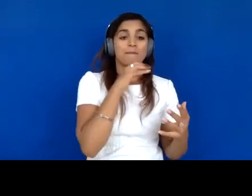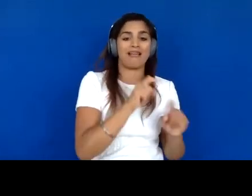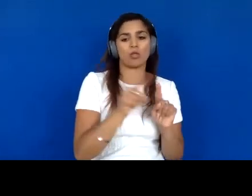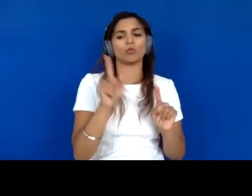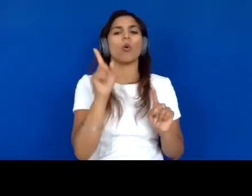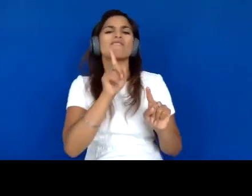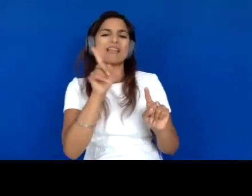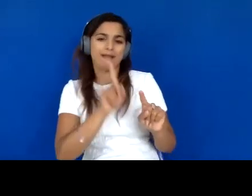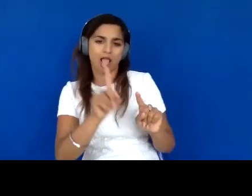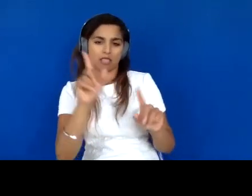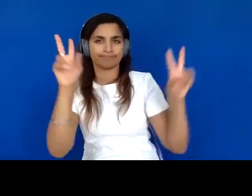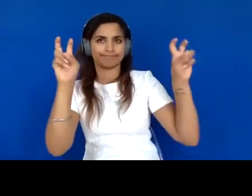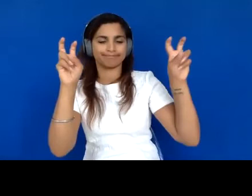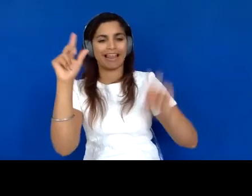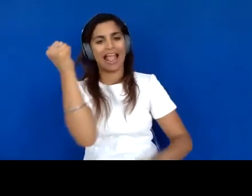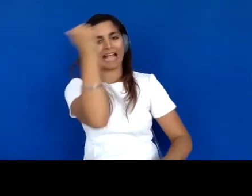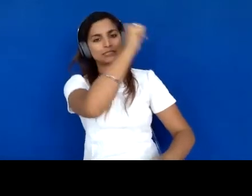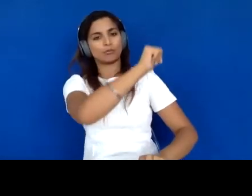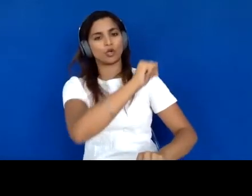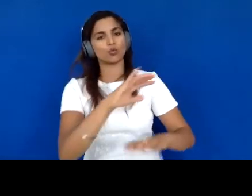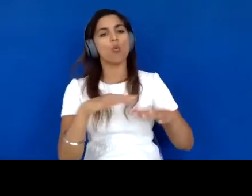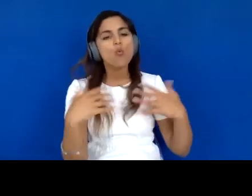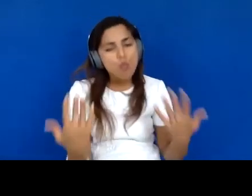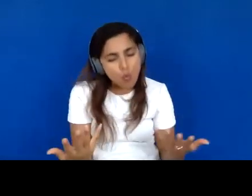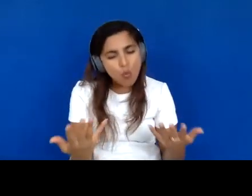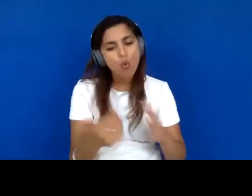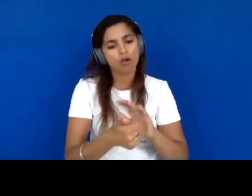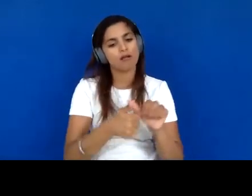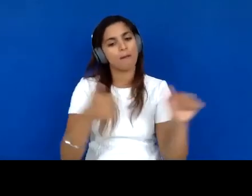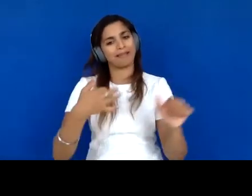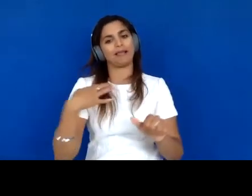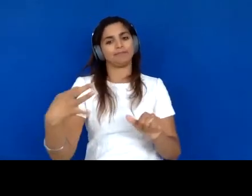representatives within the documentation essentially the results of the state's